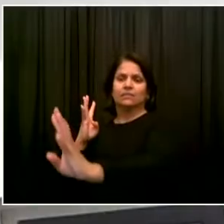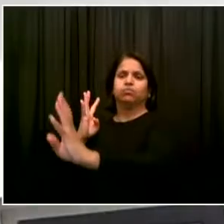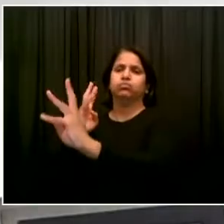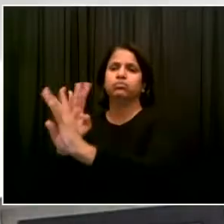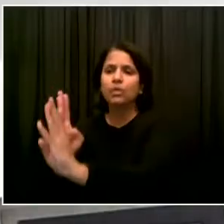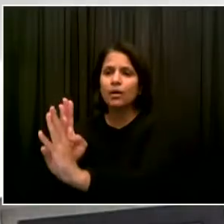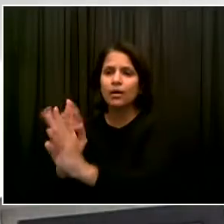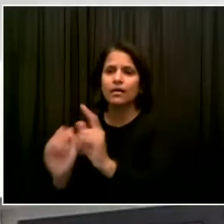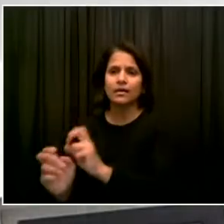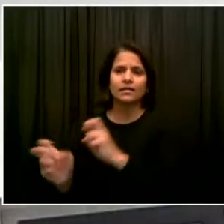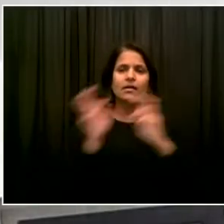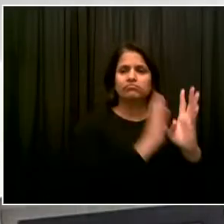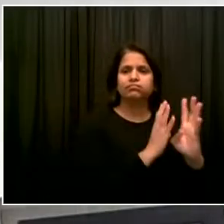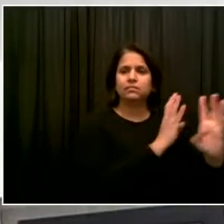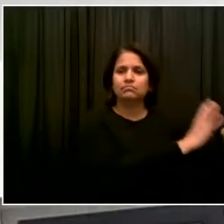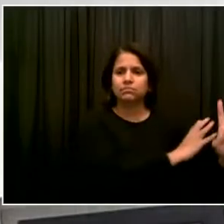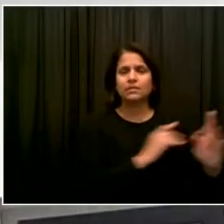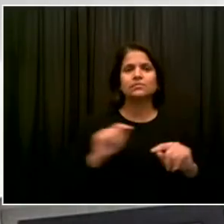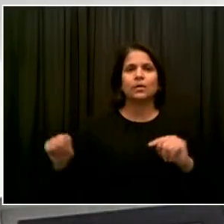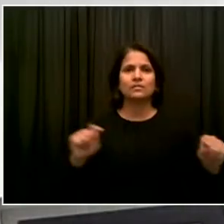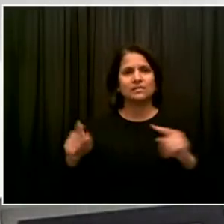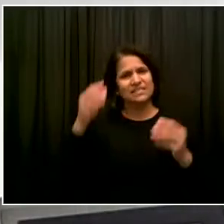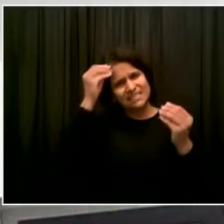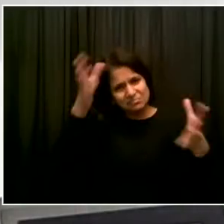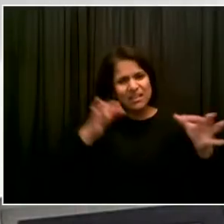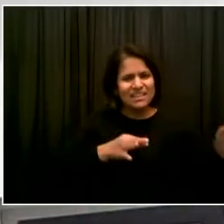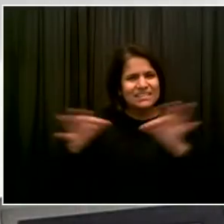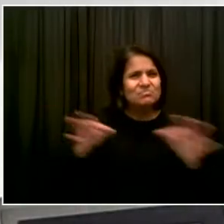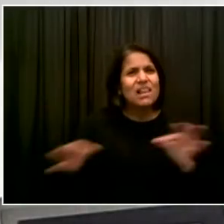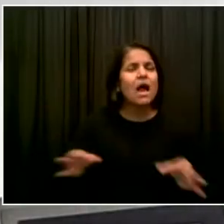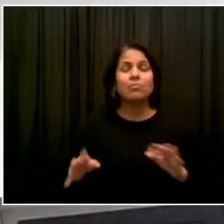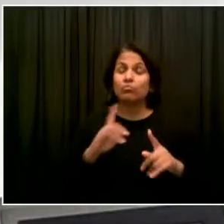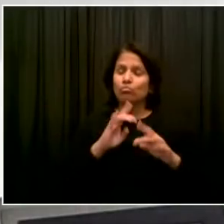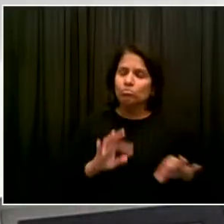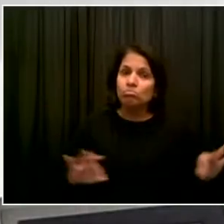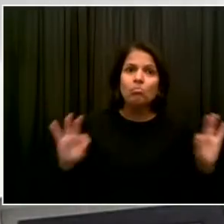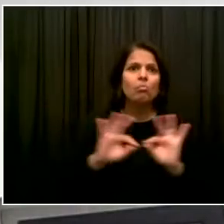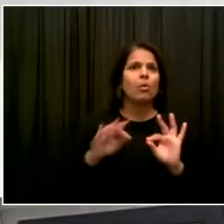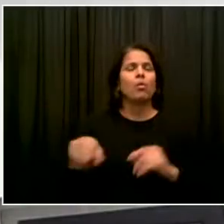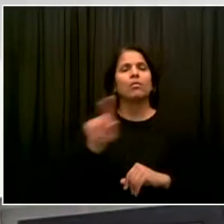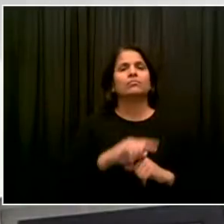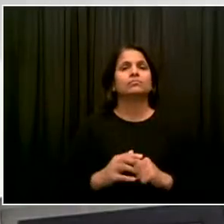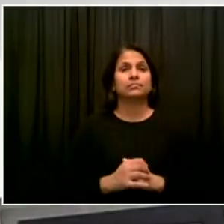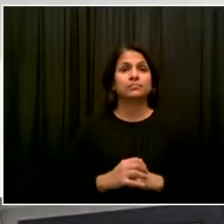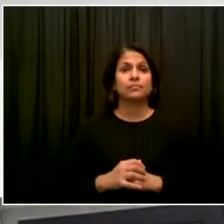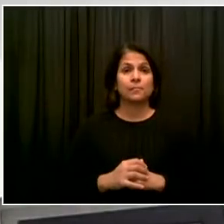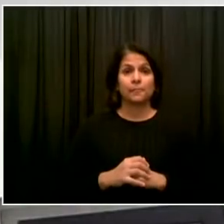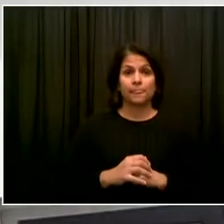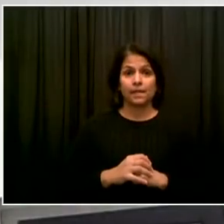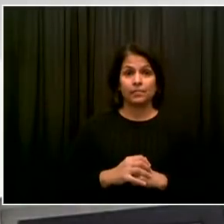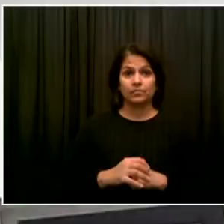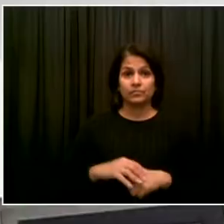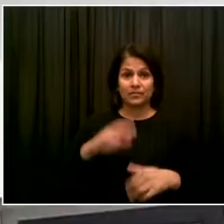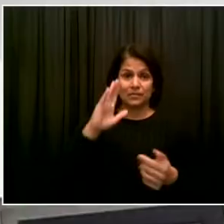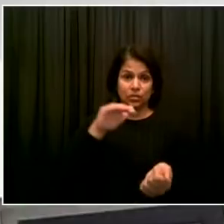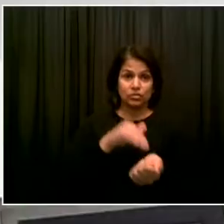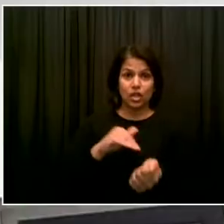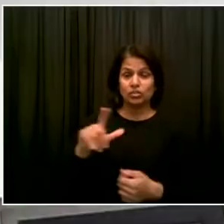MARKEDLY SHRTOER LINE SO WE WANT TO MAKE SURE HTAT PEOPLE CONSTANTLY HAVE THE CORRECT INFORMATION AND